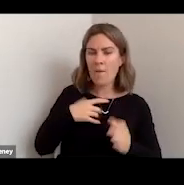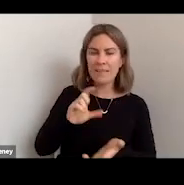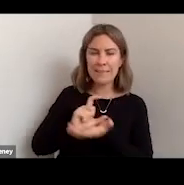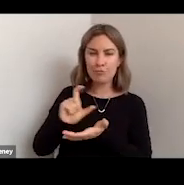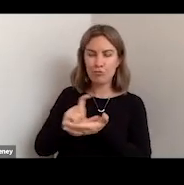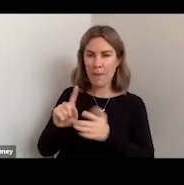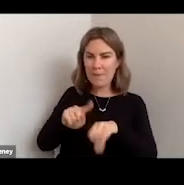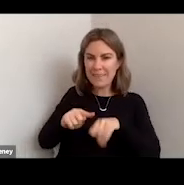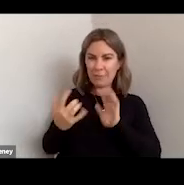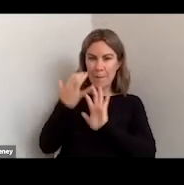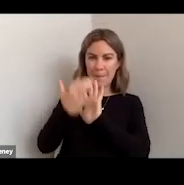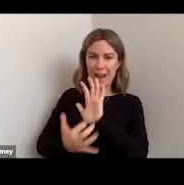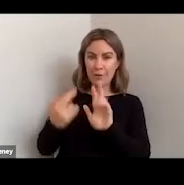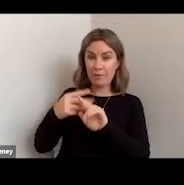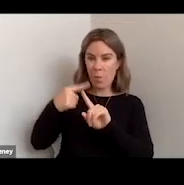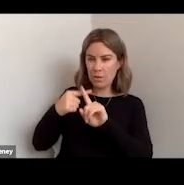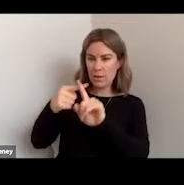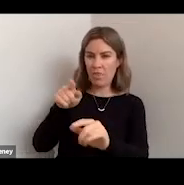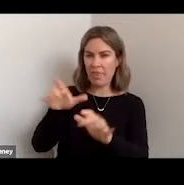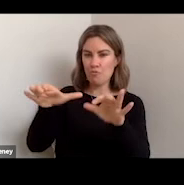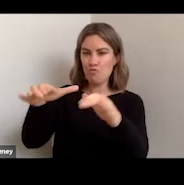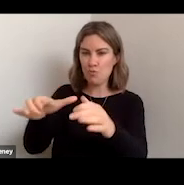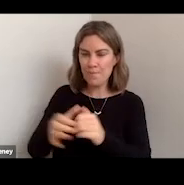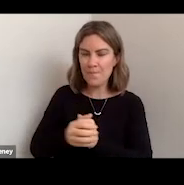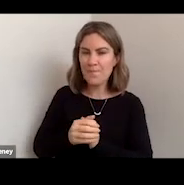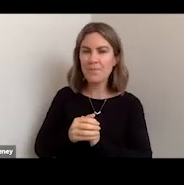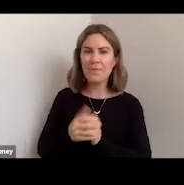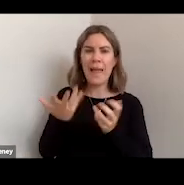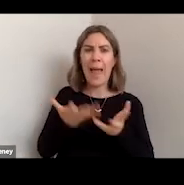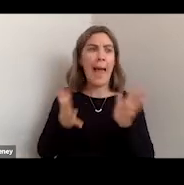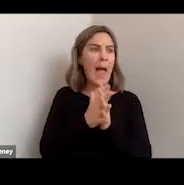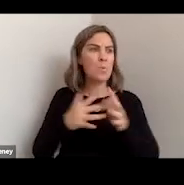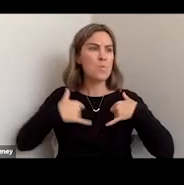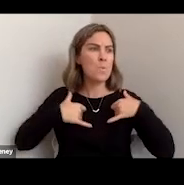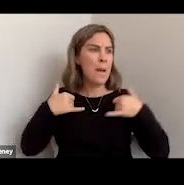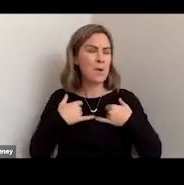Instagram. There'd be lots of talk about how to travel on $2 a day, and